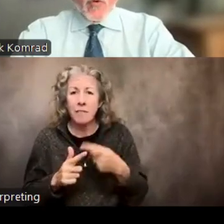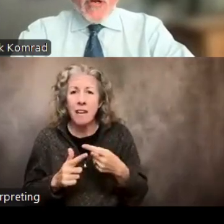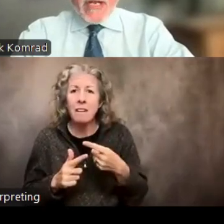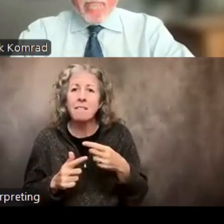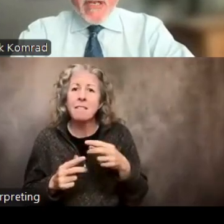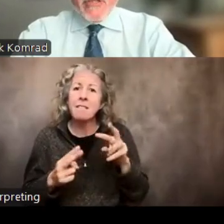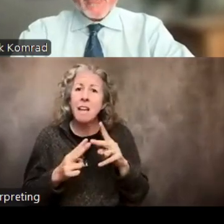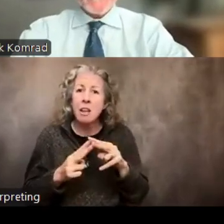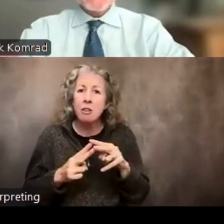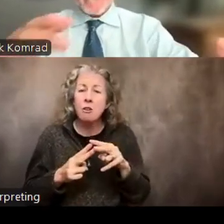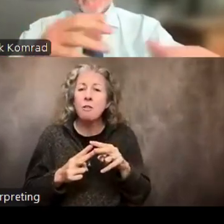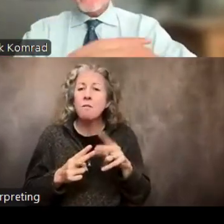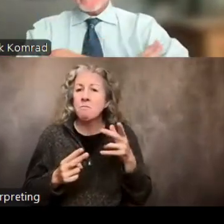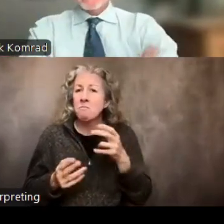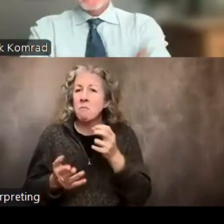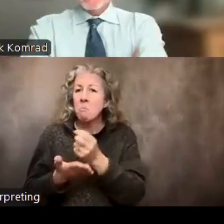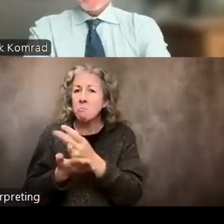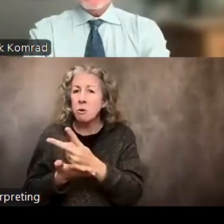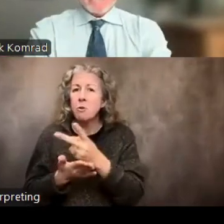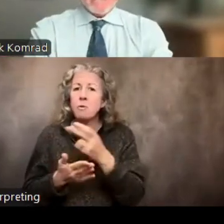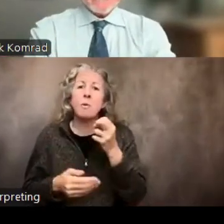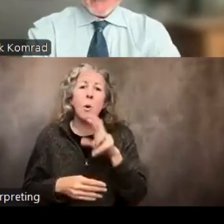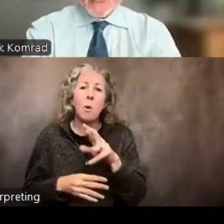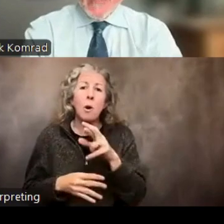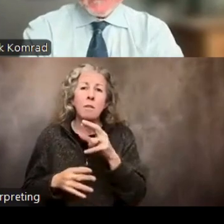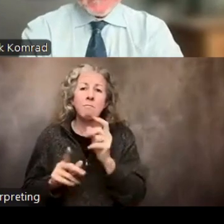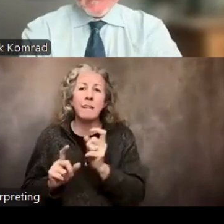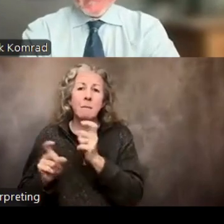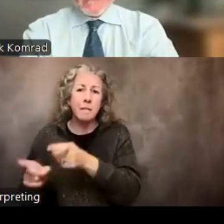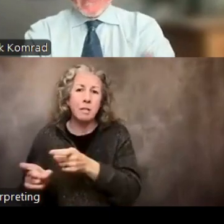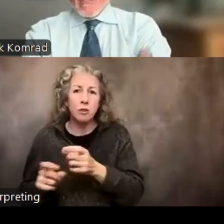or administering. As a matter of fact, data suggests that of